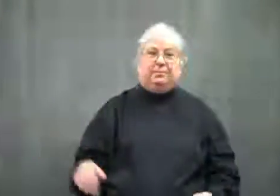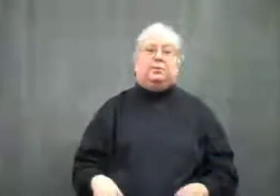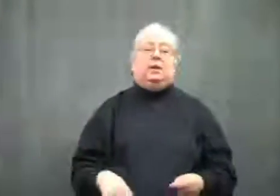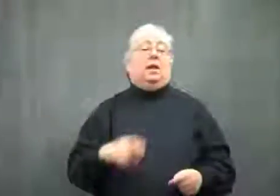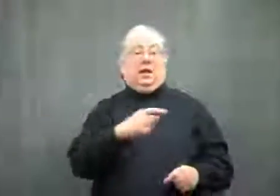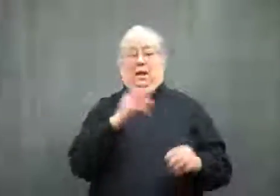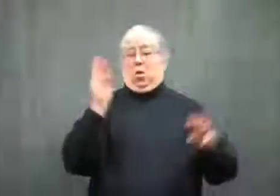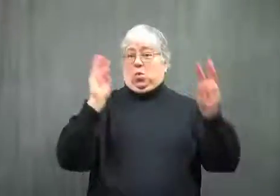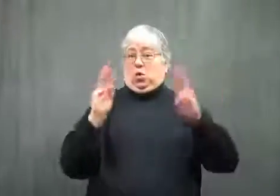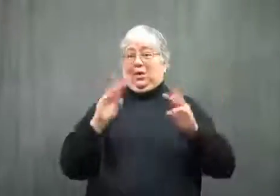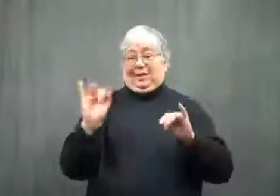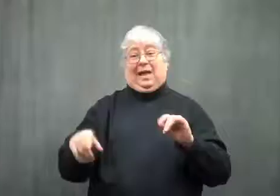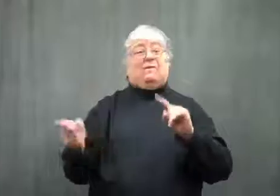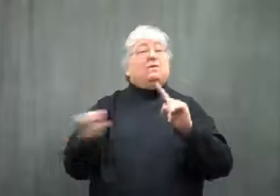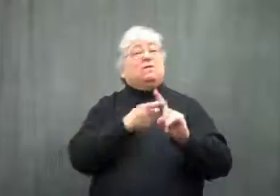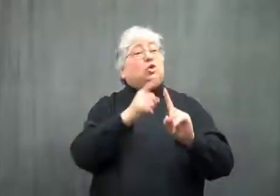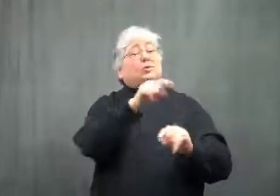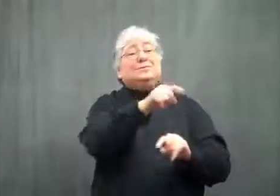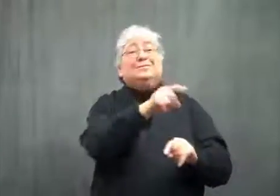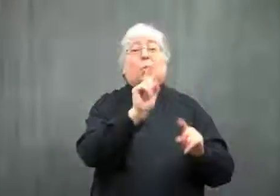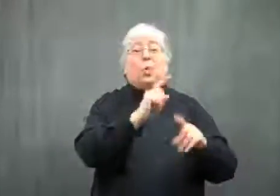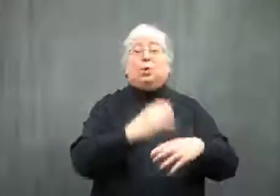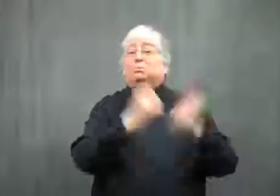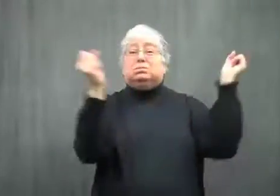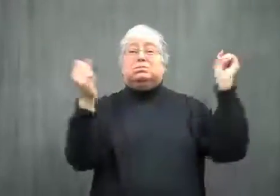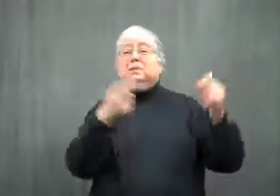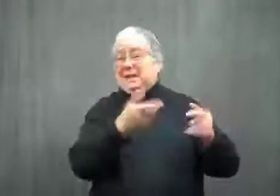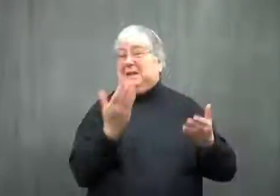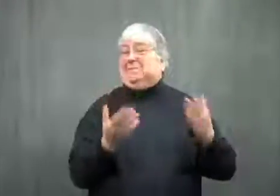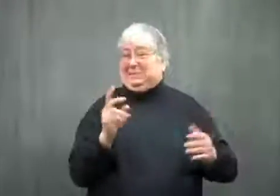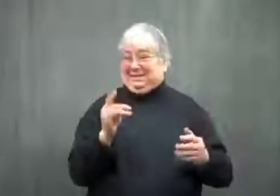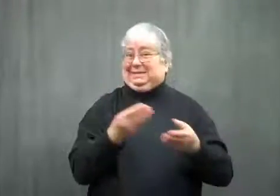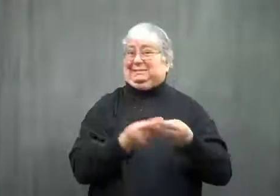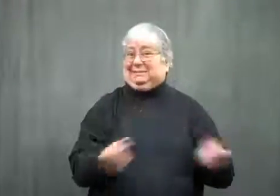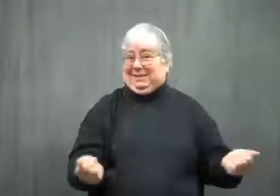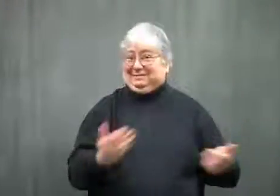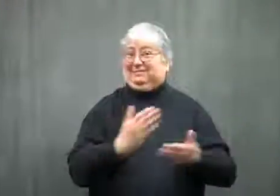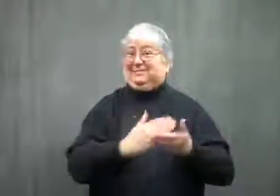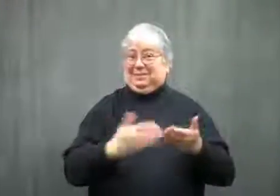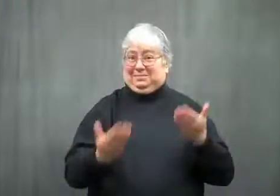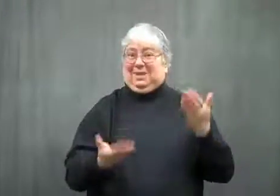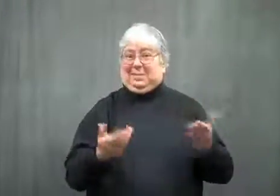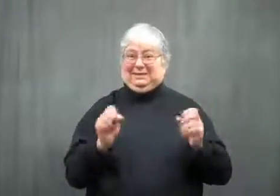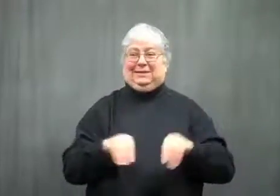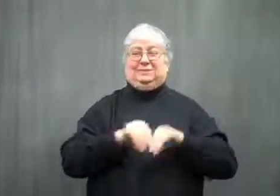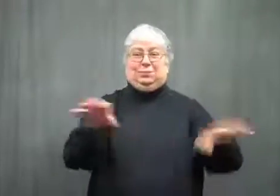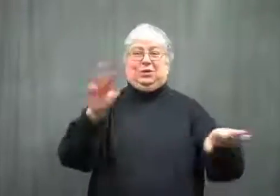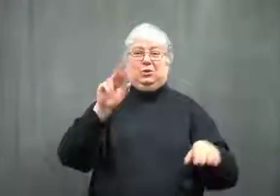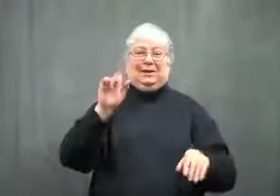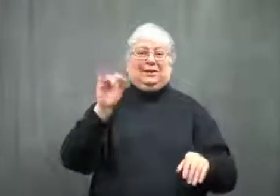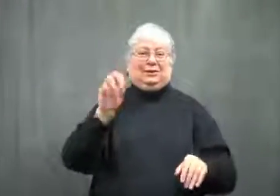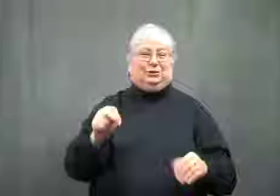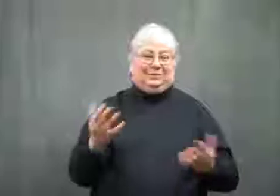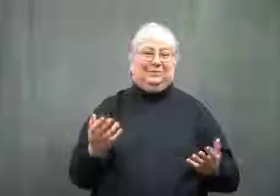The worry is that there was a partial meltdown at the #1 reactor, releasing radiation.